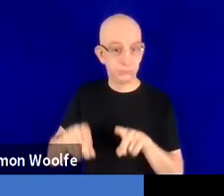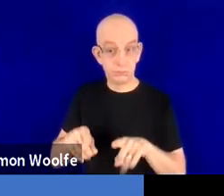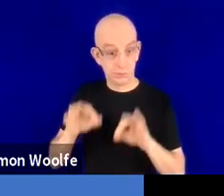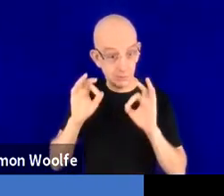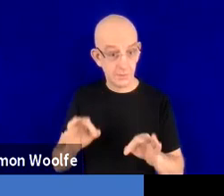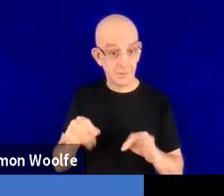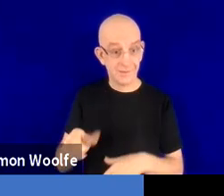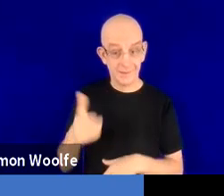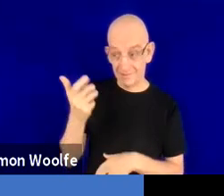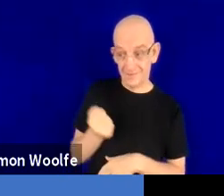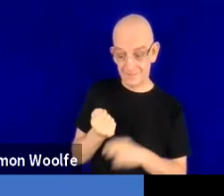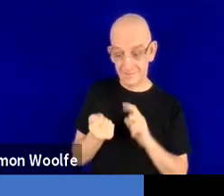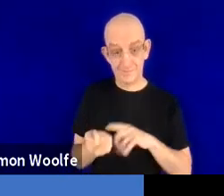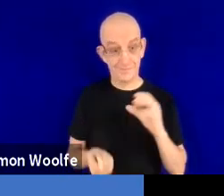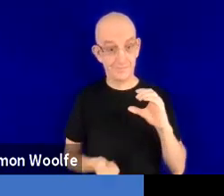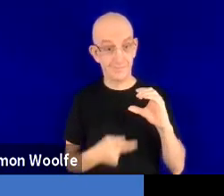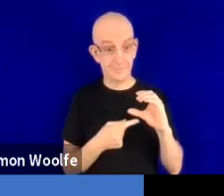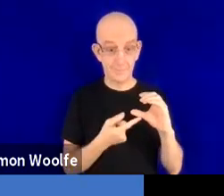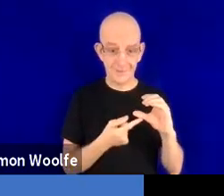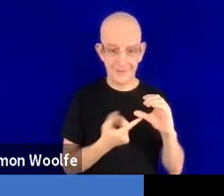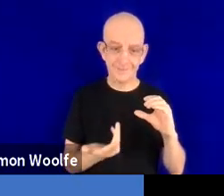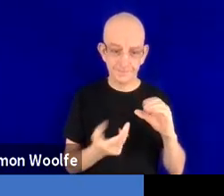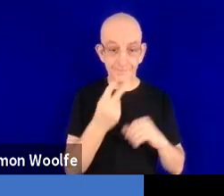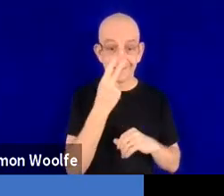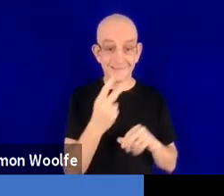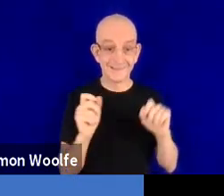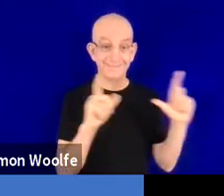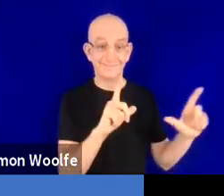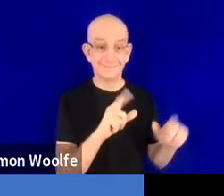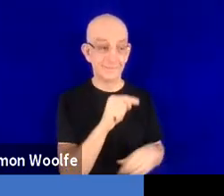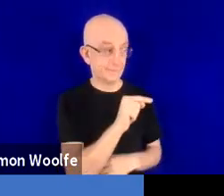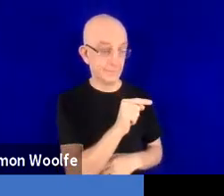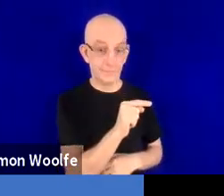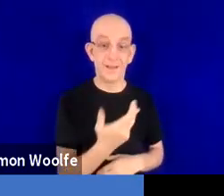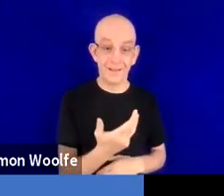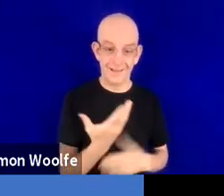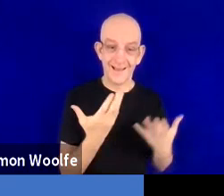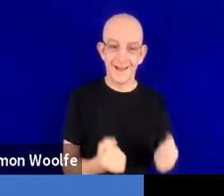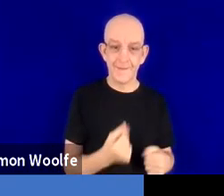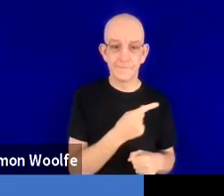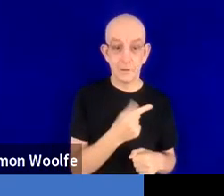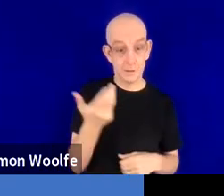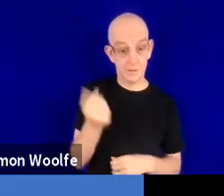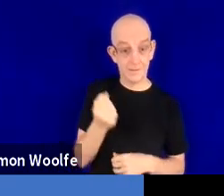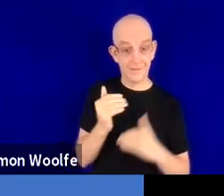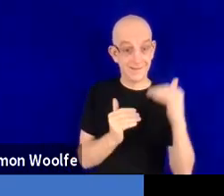that among the case study countries, and we've got the benefit levels in PPP dollars, international dollars